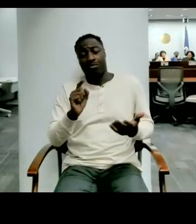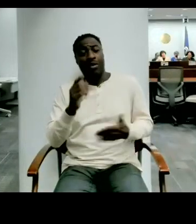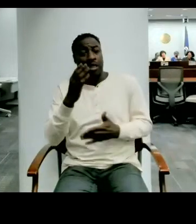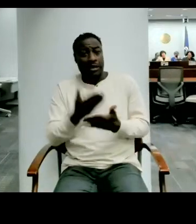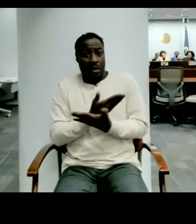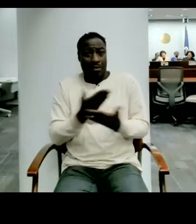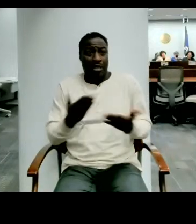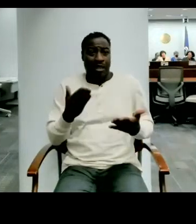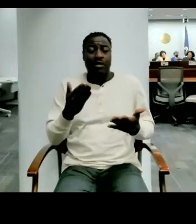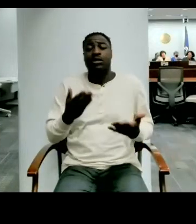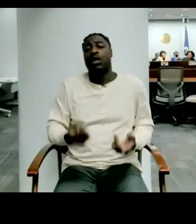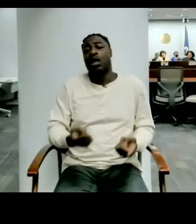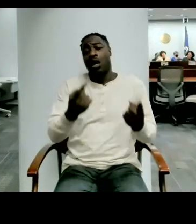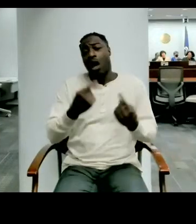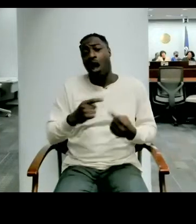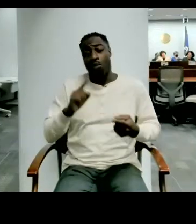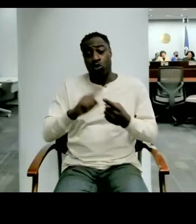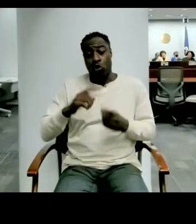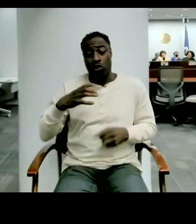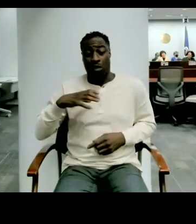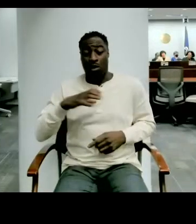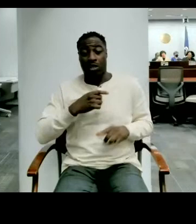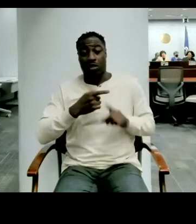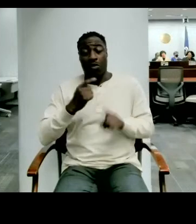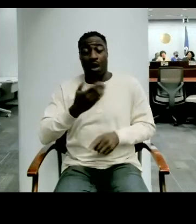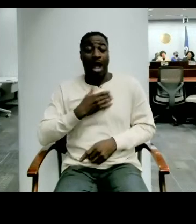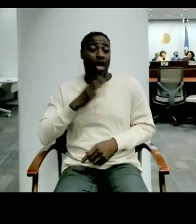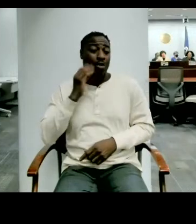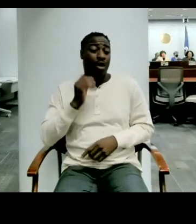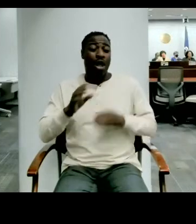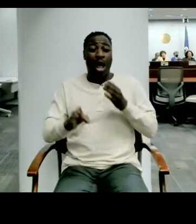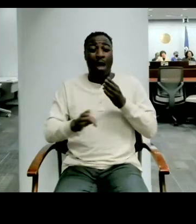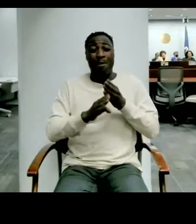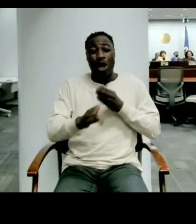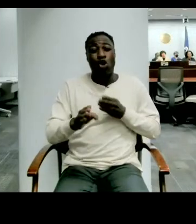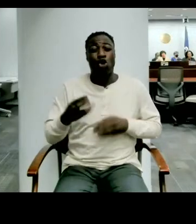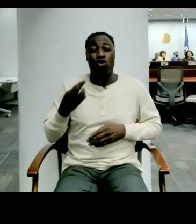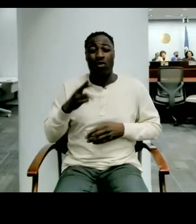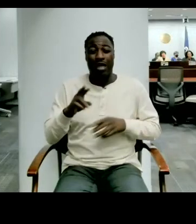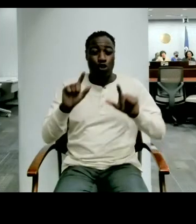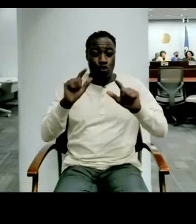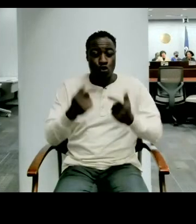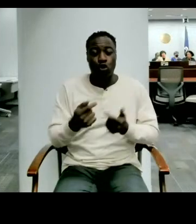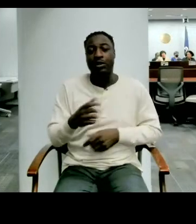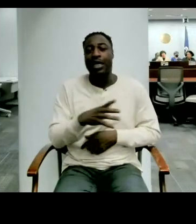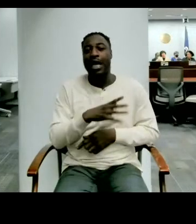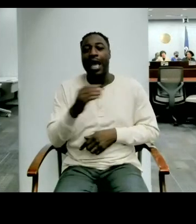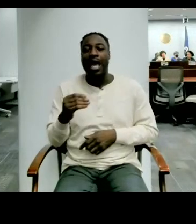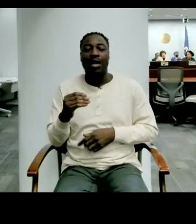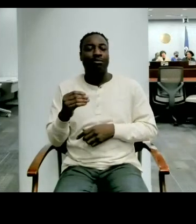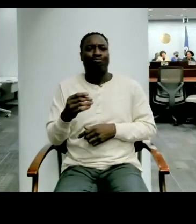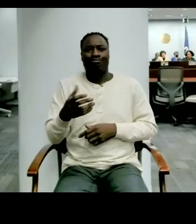in our experience minority religious groups and just anyone who might have